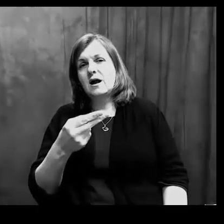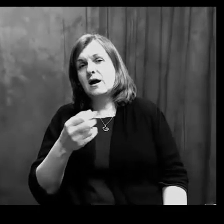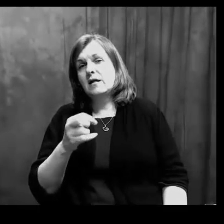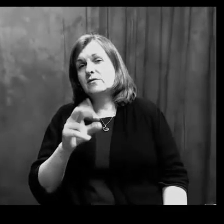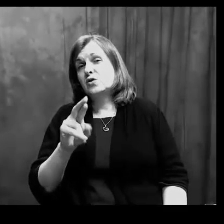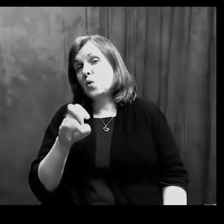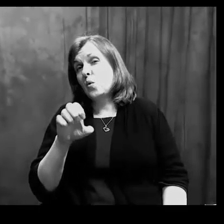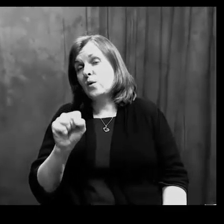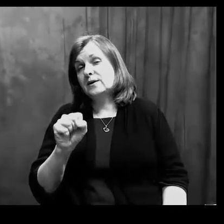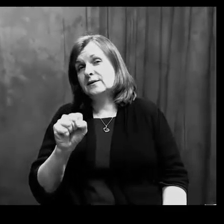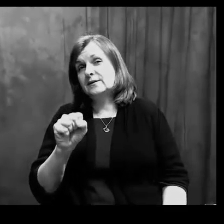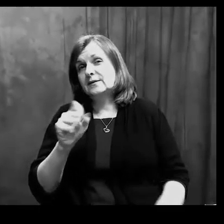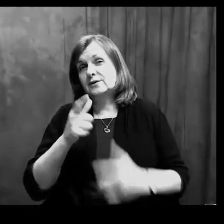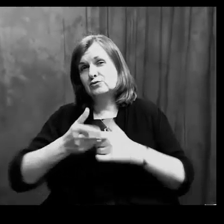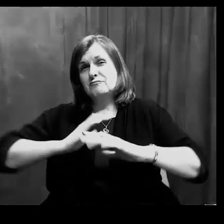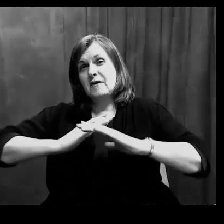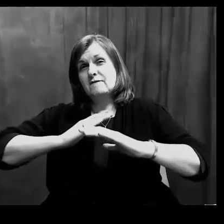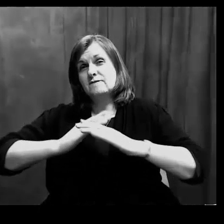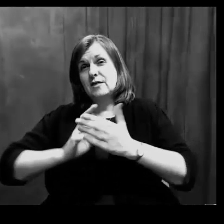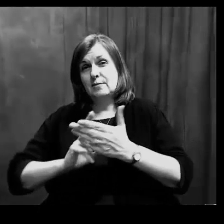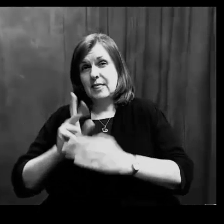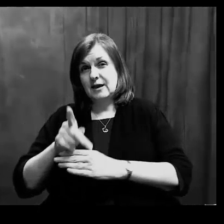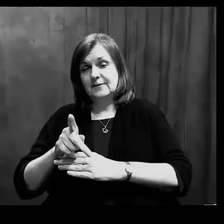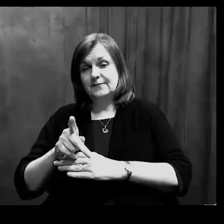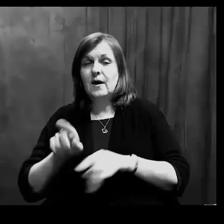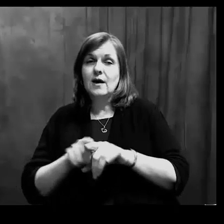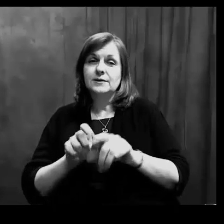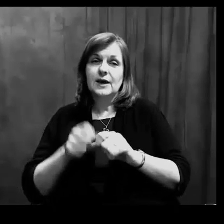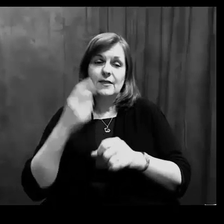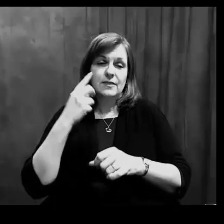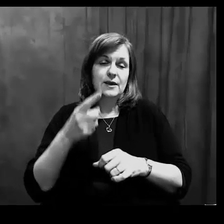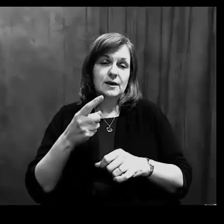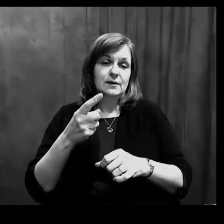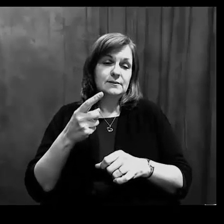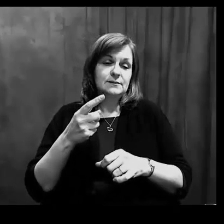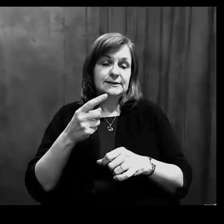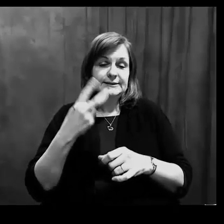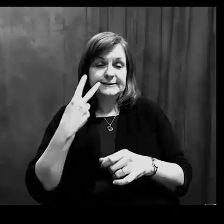to help counter defenses that way. You can also look at chemical